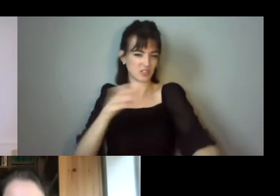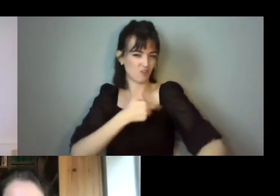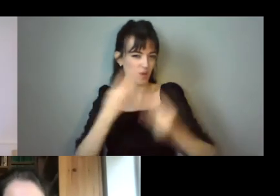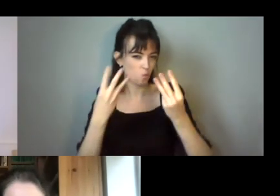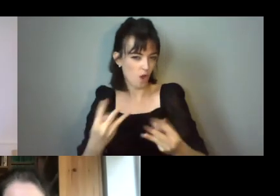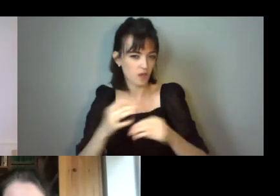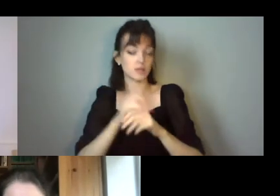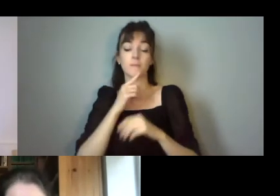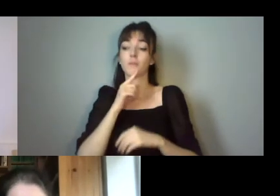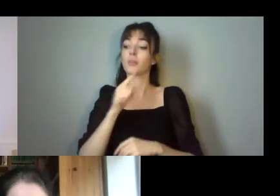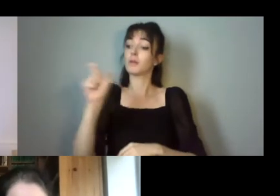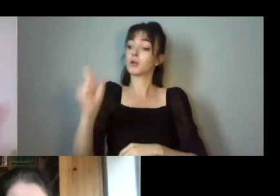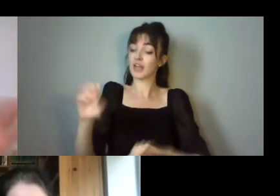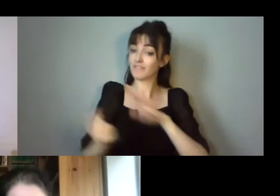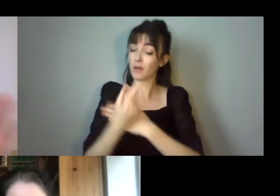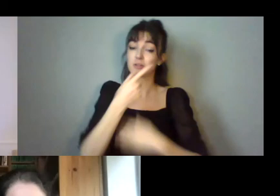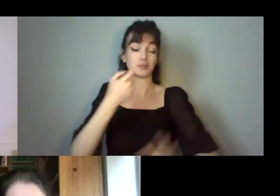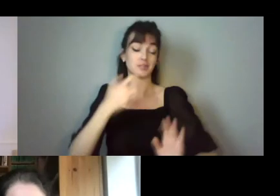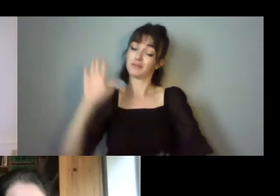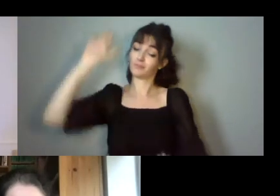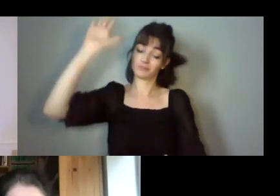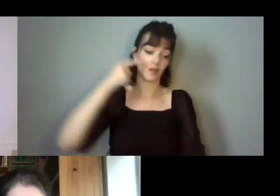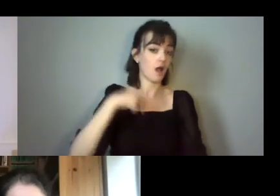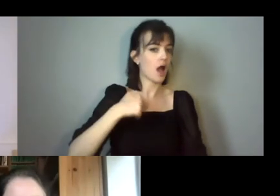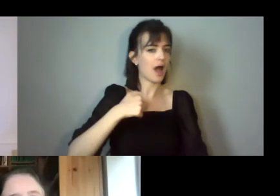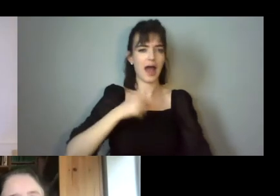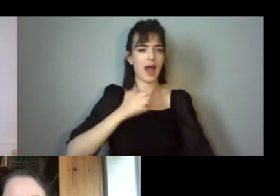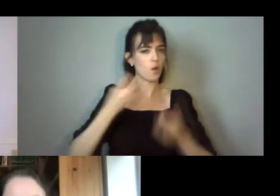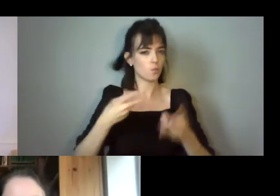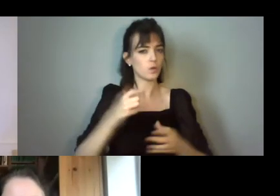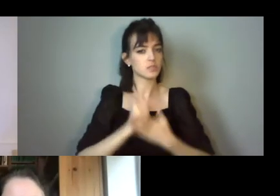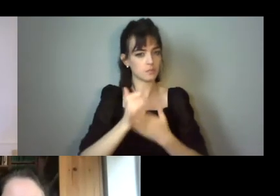opportunity during the process to say look I don't want the support. So take away this and